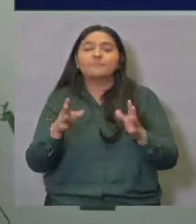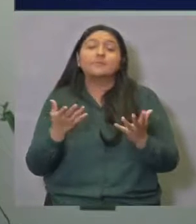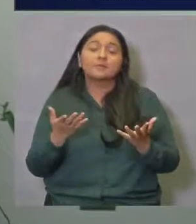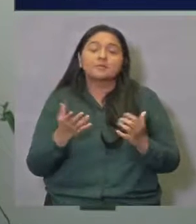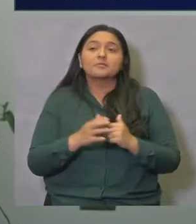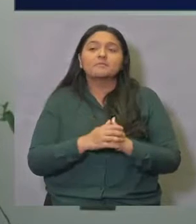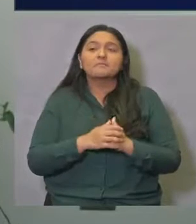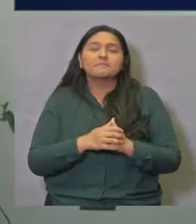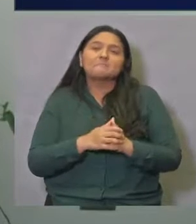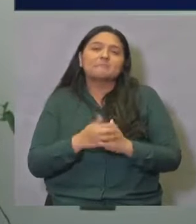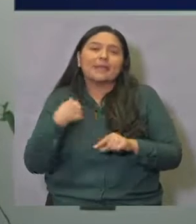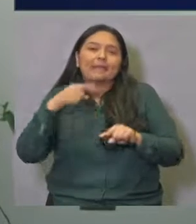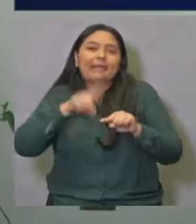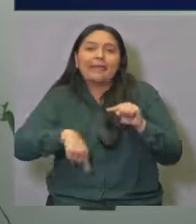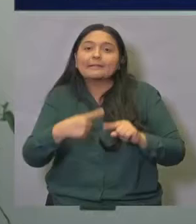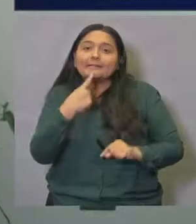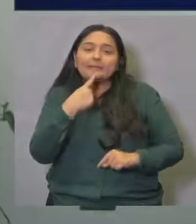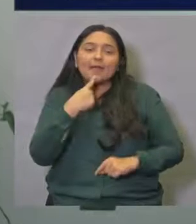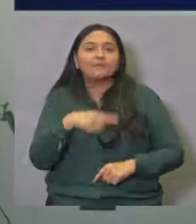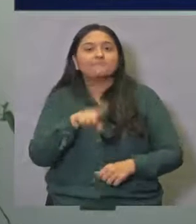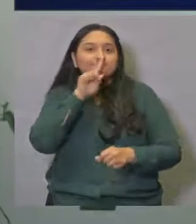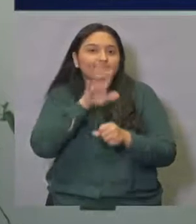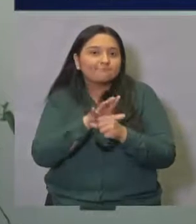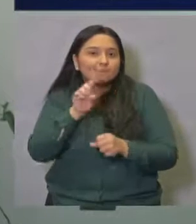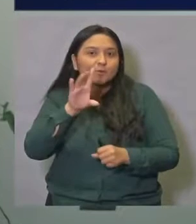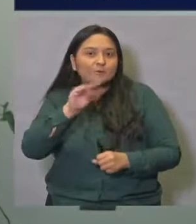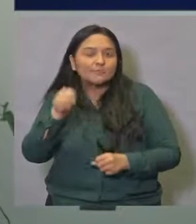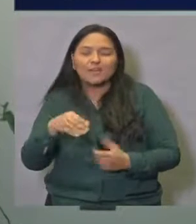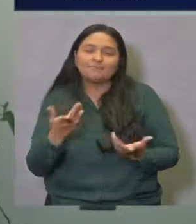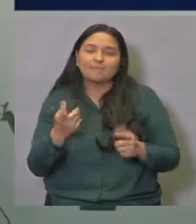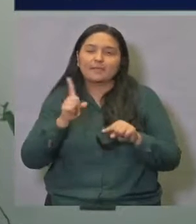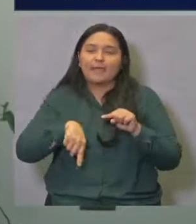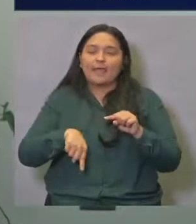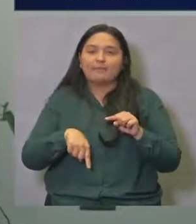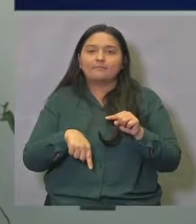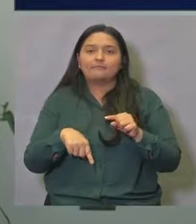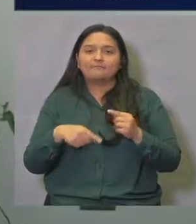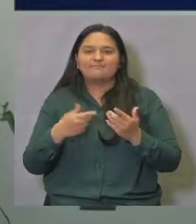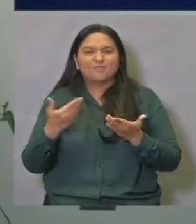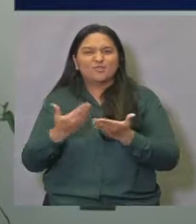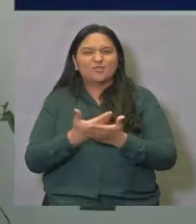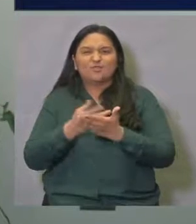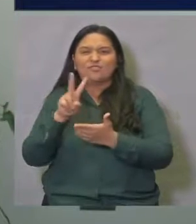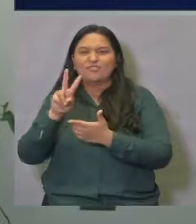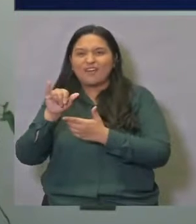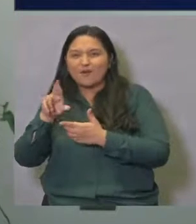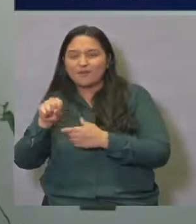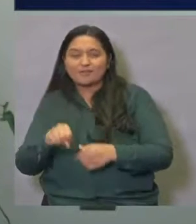I DON'T THINK IT WOULD BE